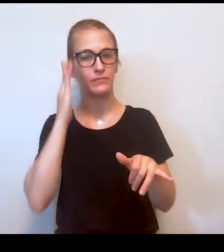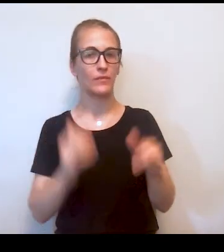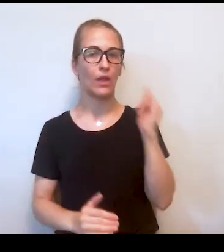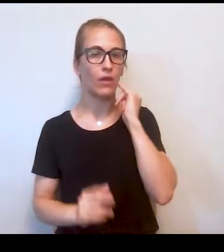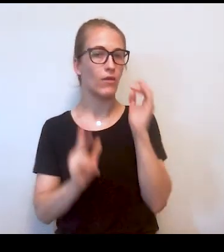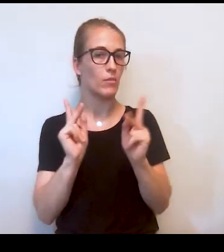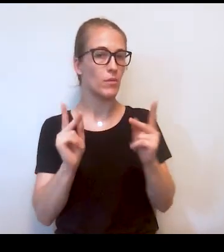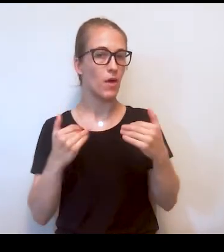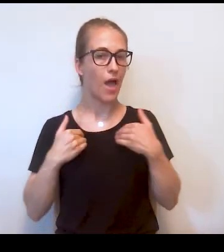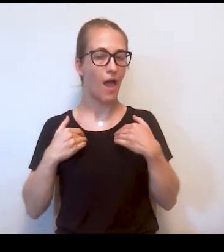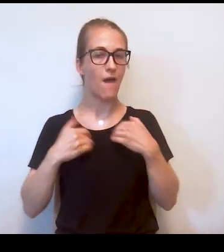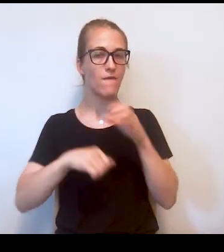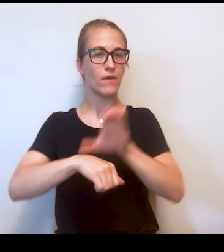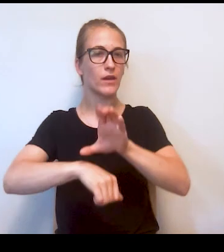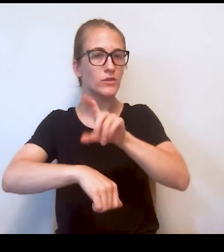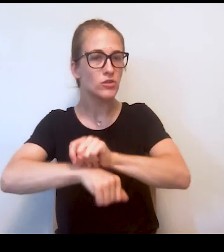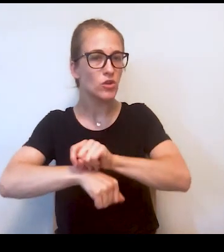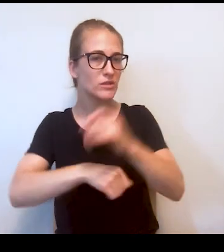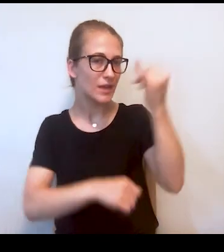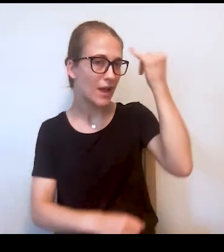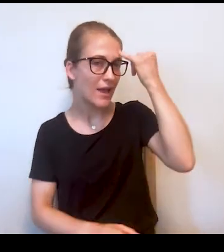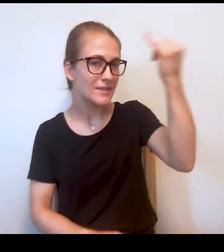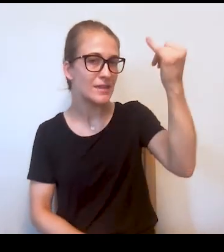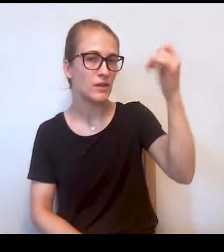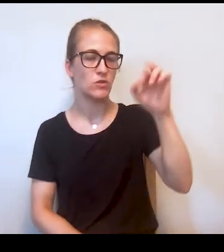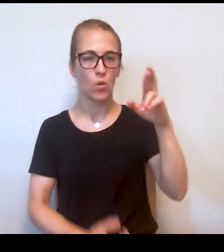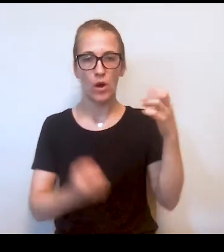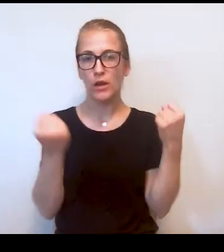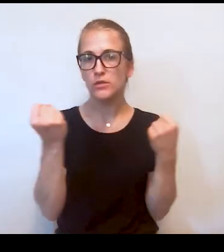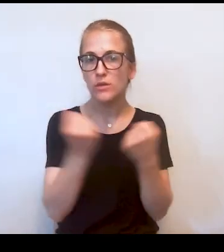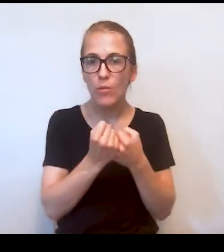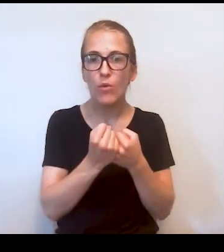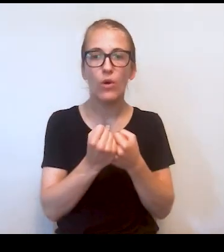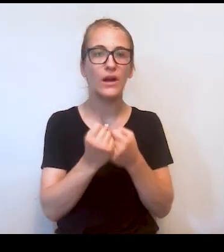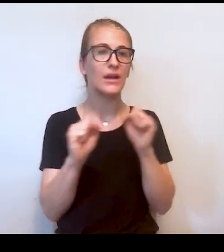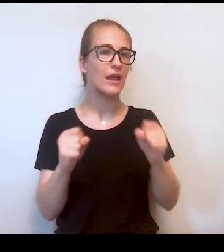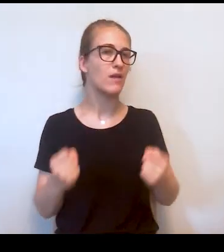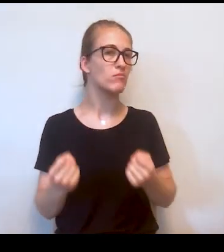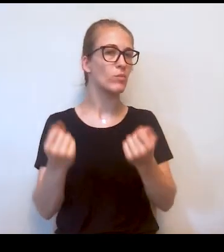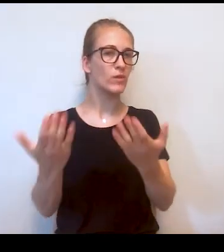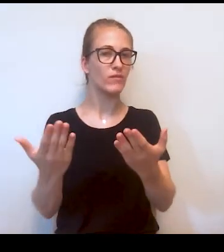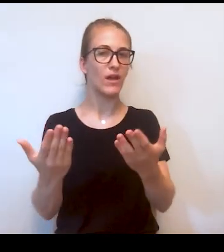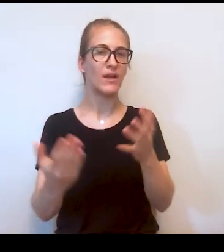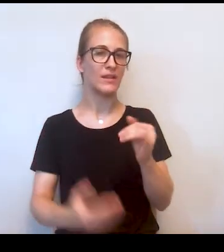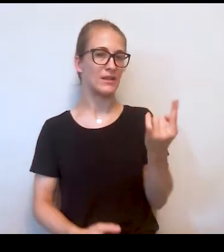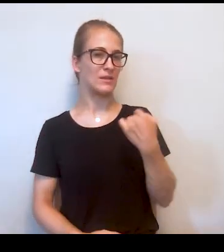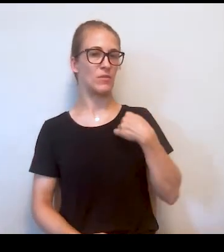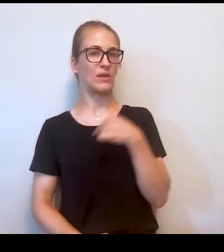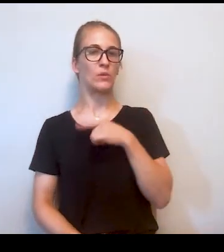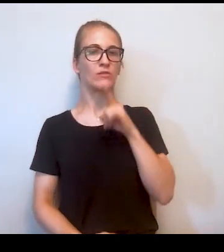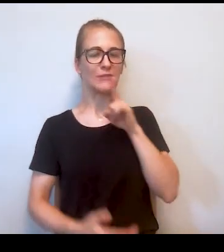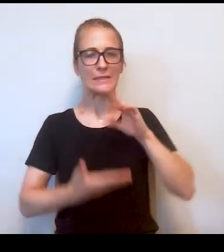that's something we're learning right now. [L] Yeah, in general, we're always interested in collaborators, especially folks who are working